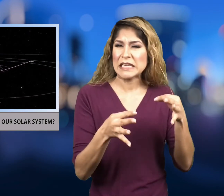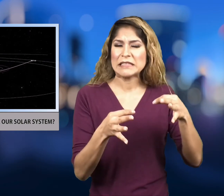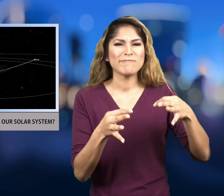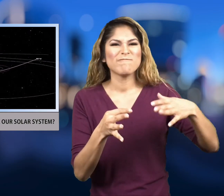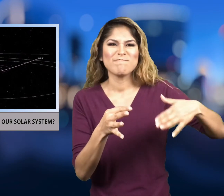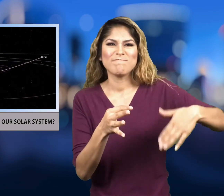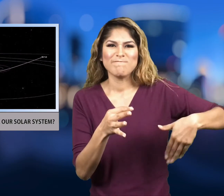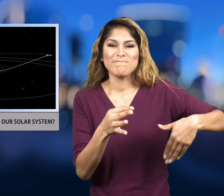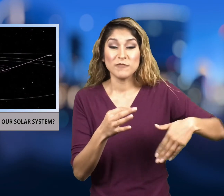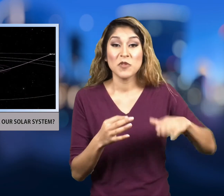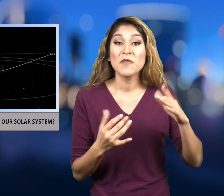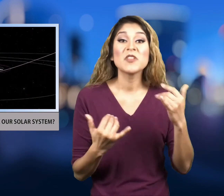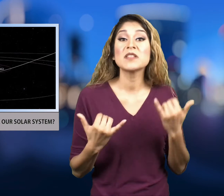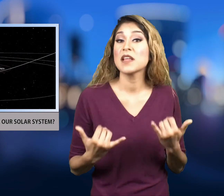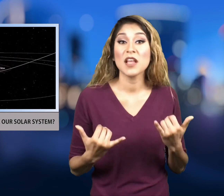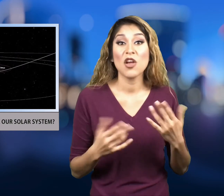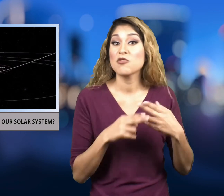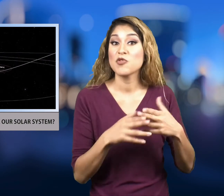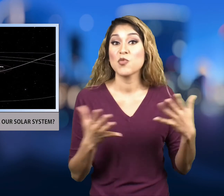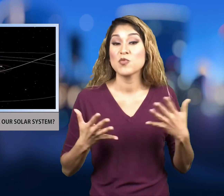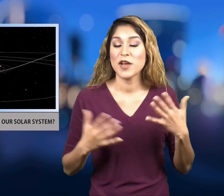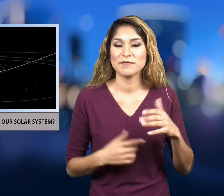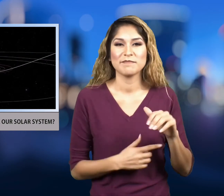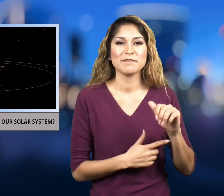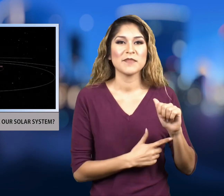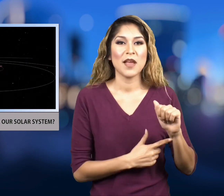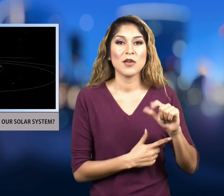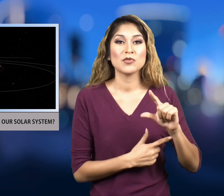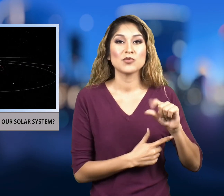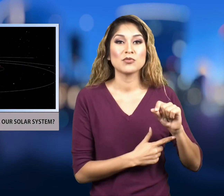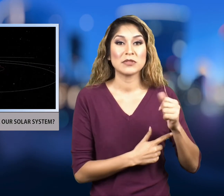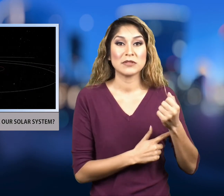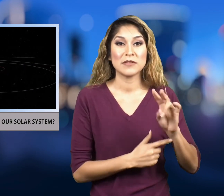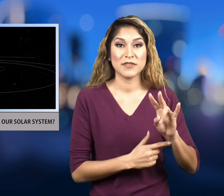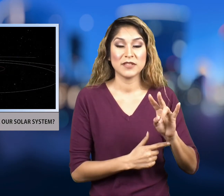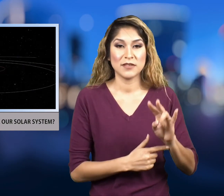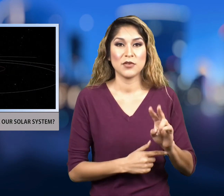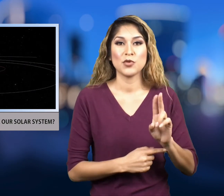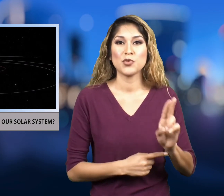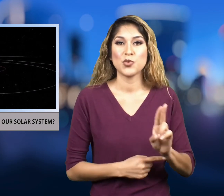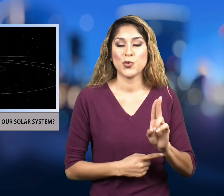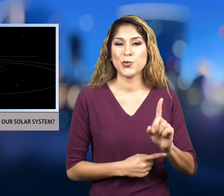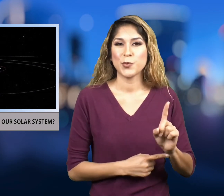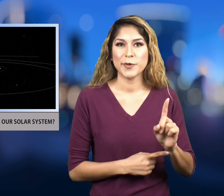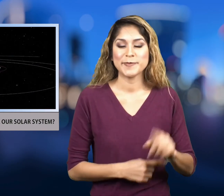it may get a proper name. For now is just being called A-20-17-U-1.